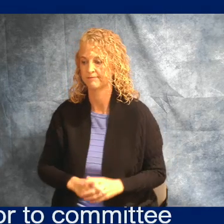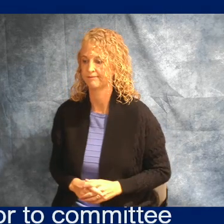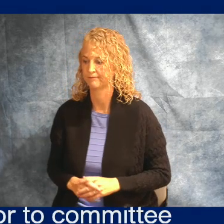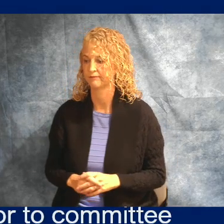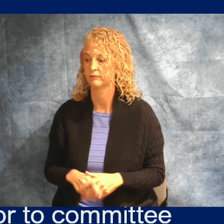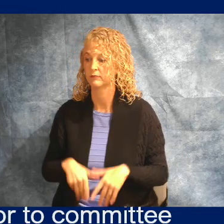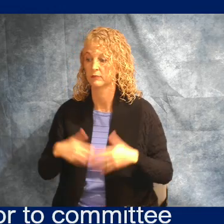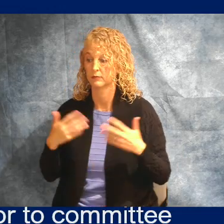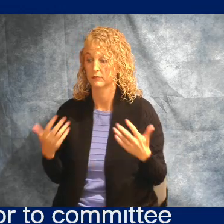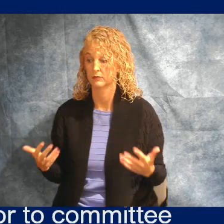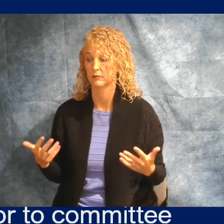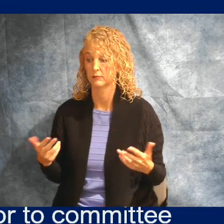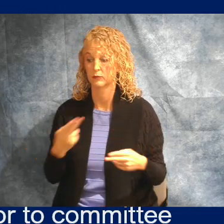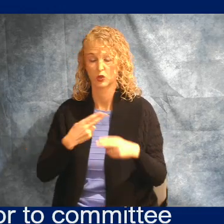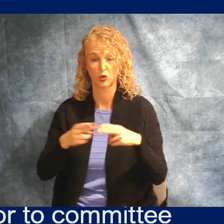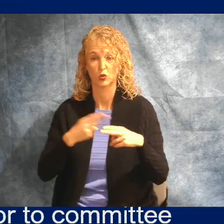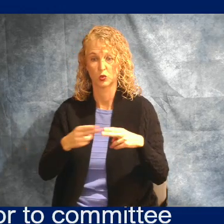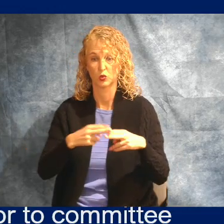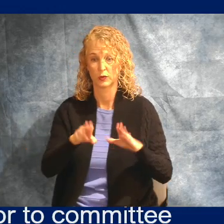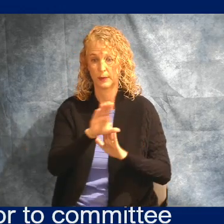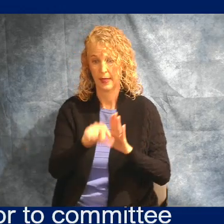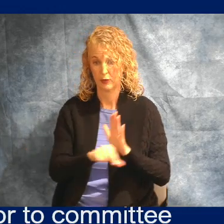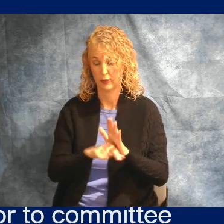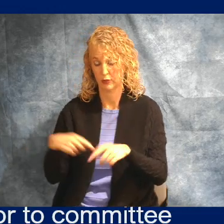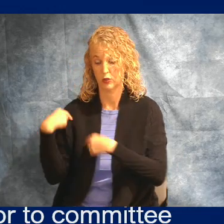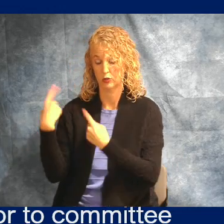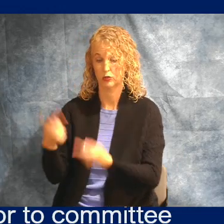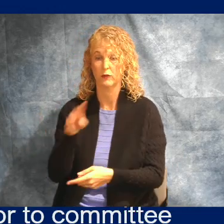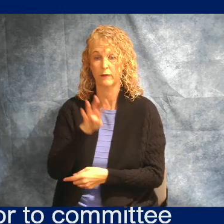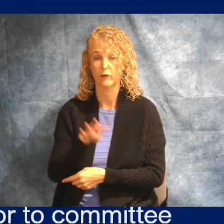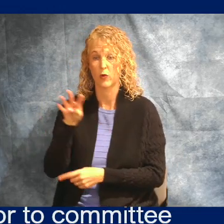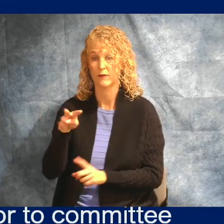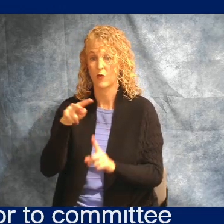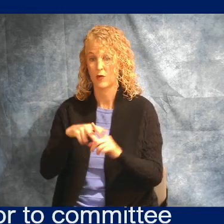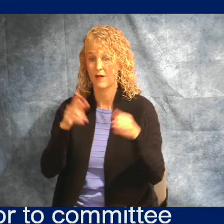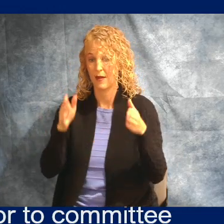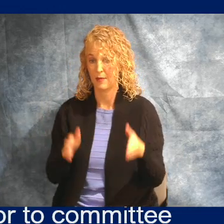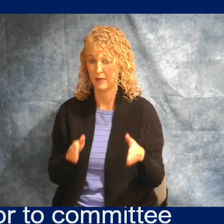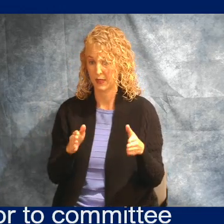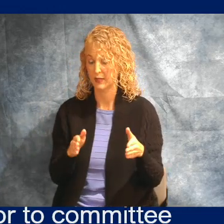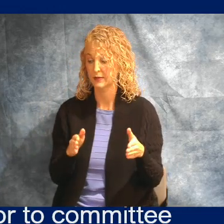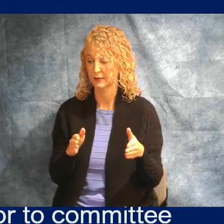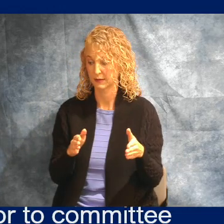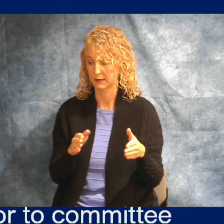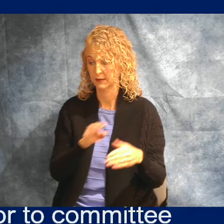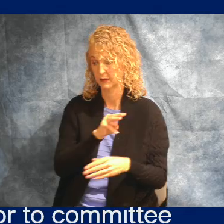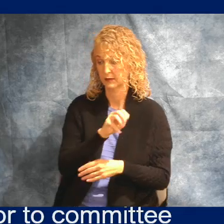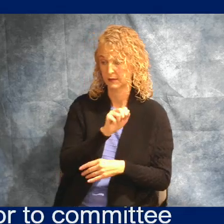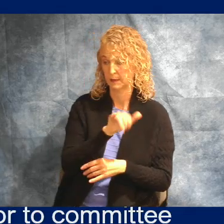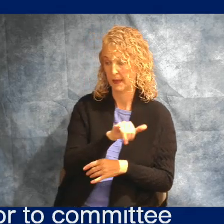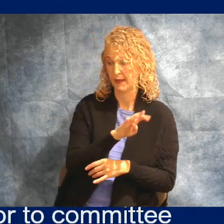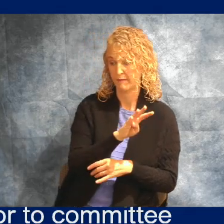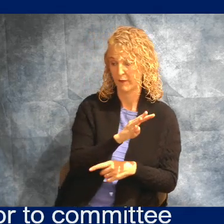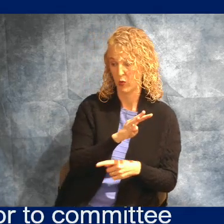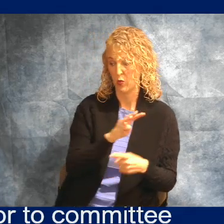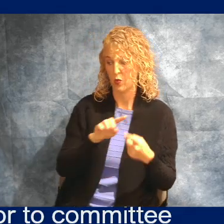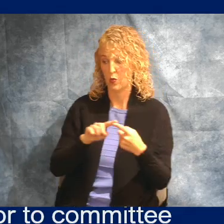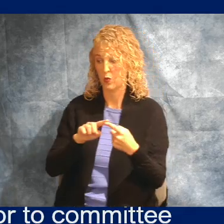so, some quick facts. we received 44 applications from May 4th to July 1,